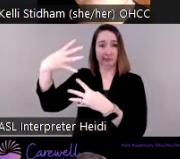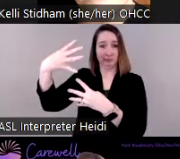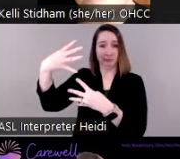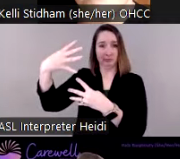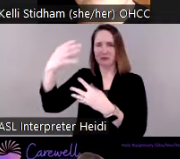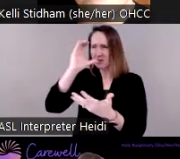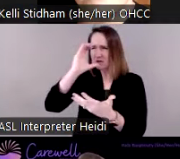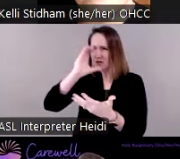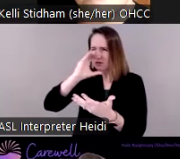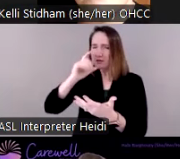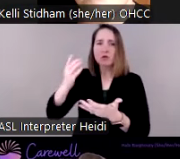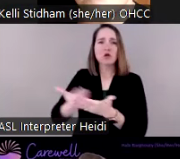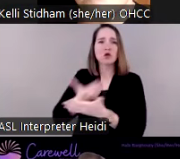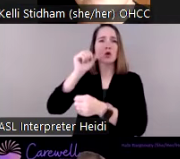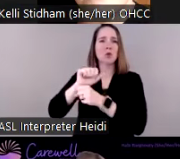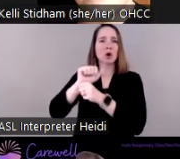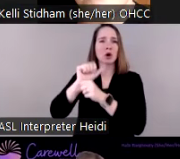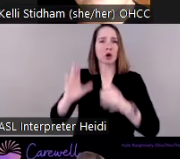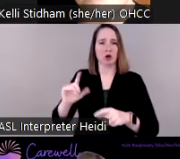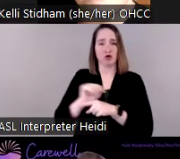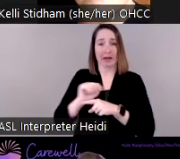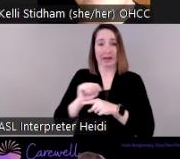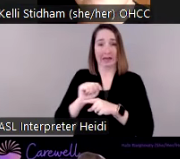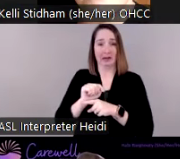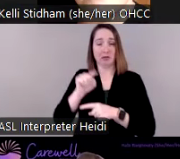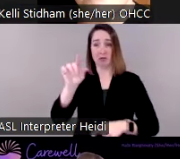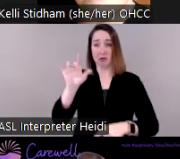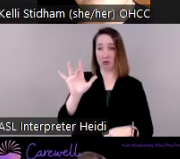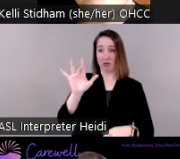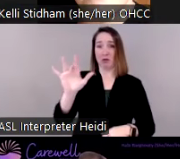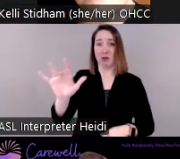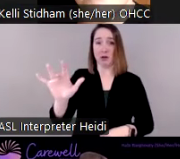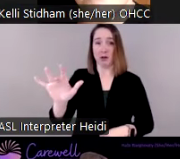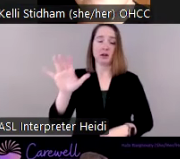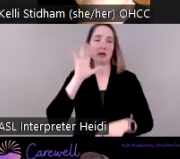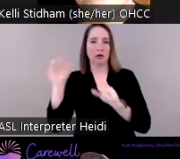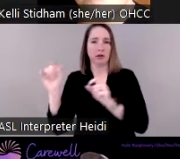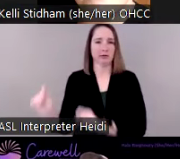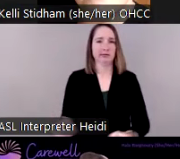for new worker training. And once you